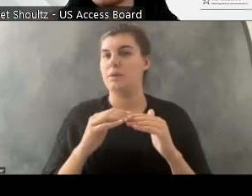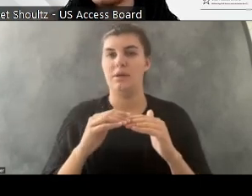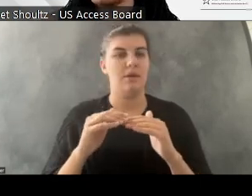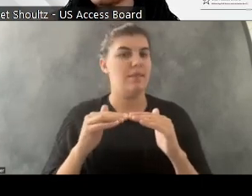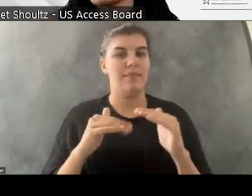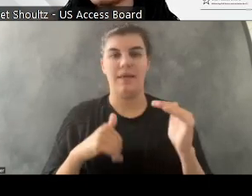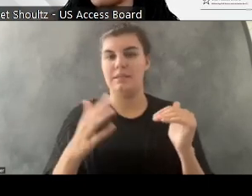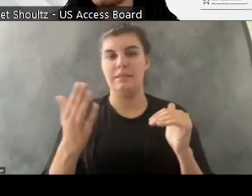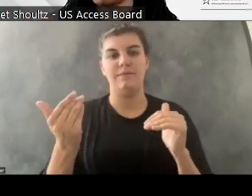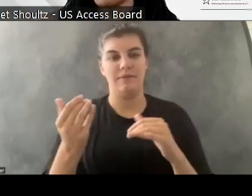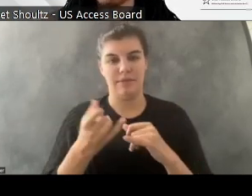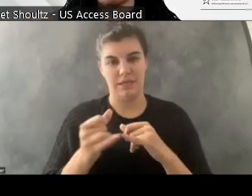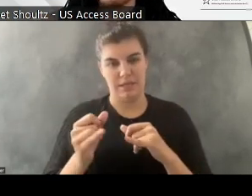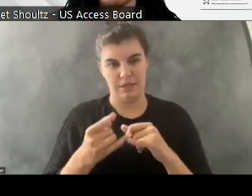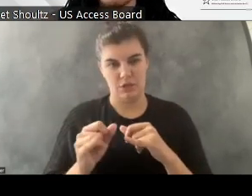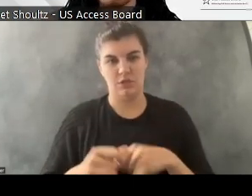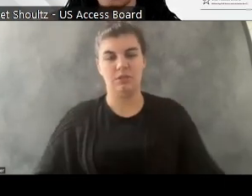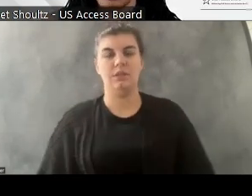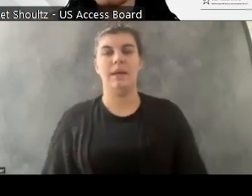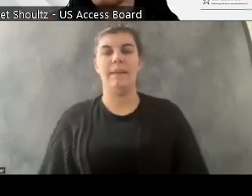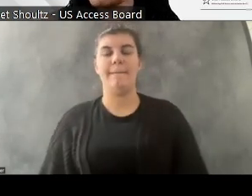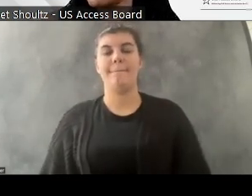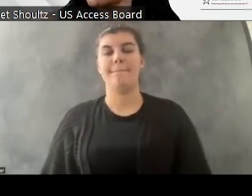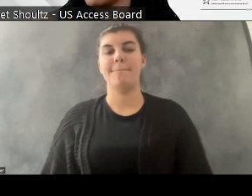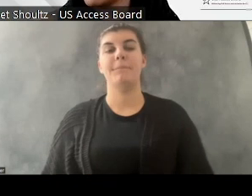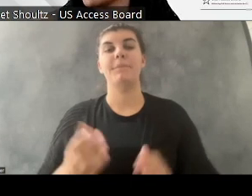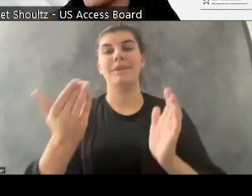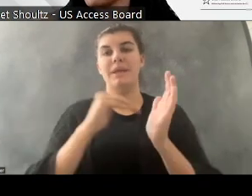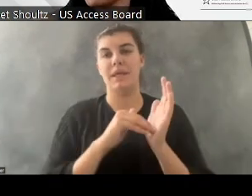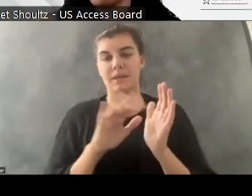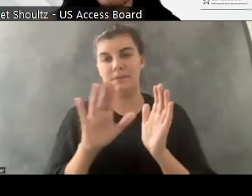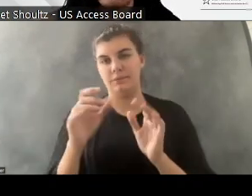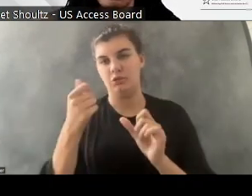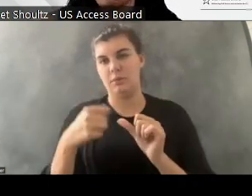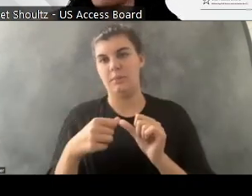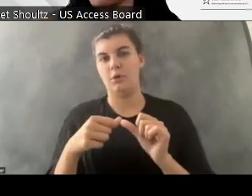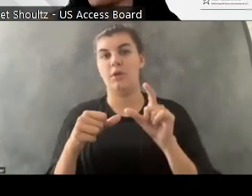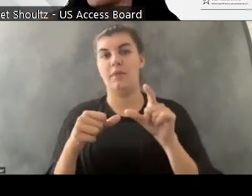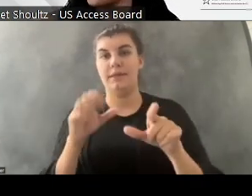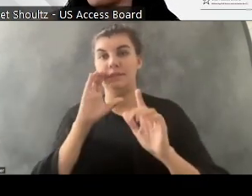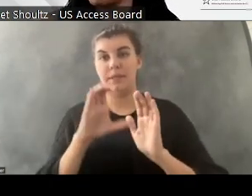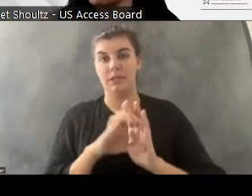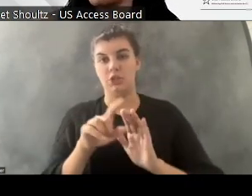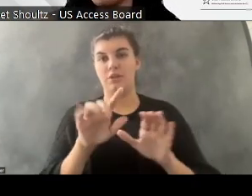15 inches above the pedestrian circulation path. Again note in this illustration, they've